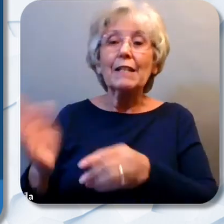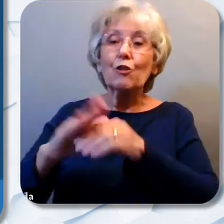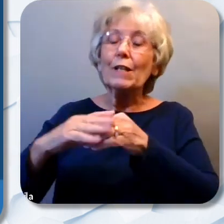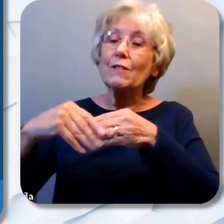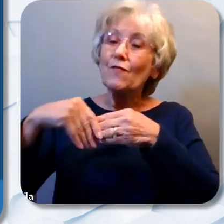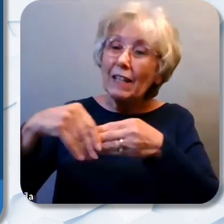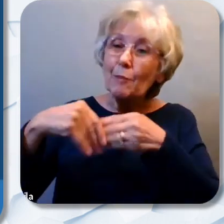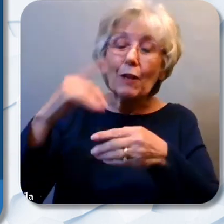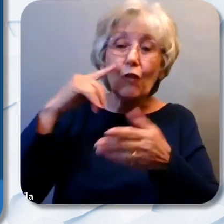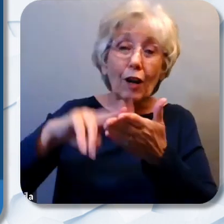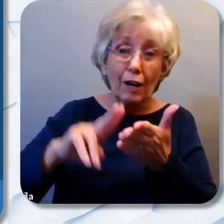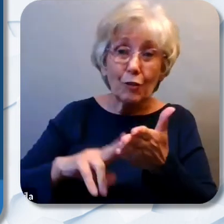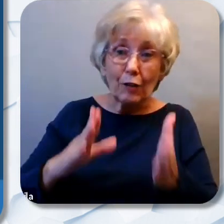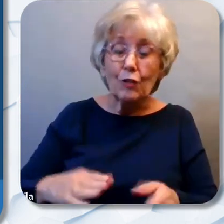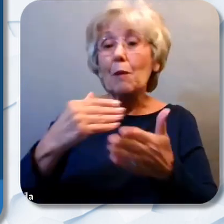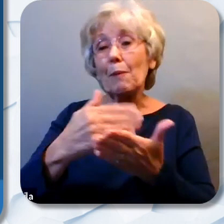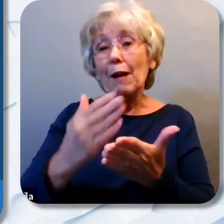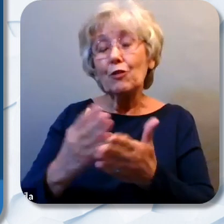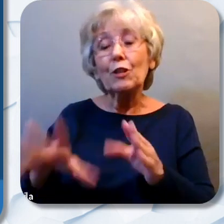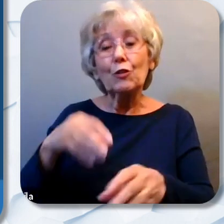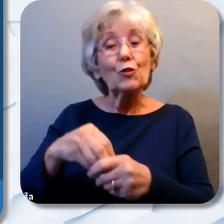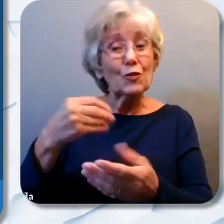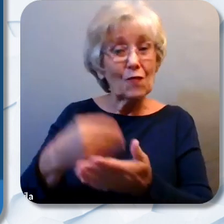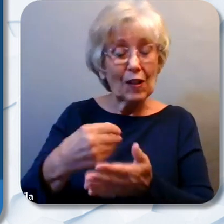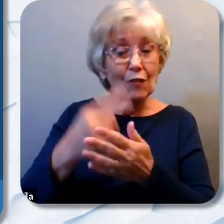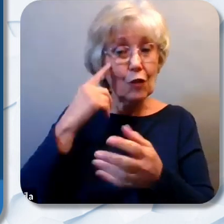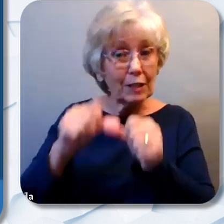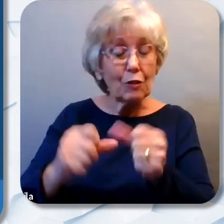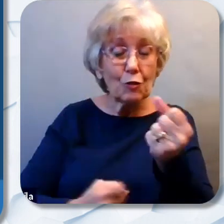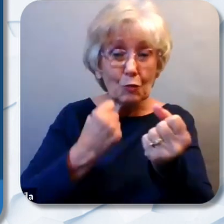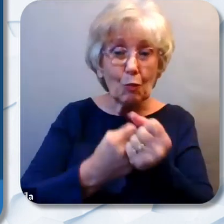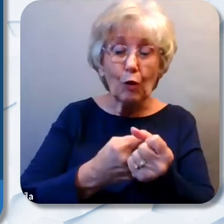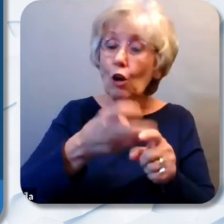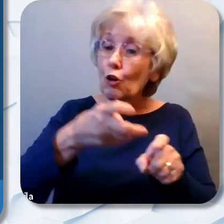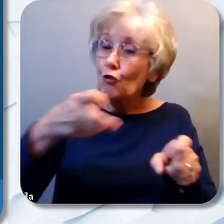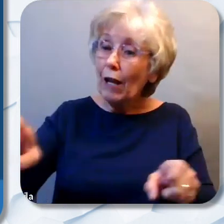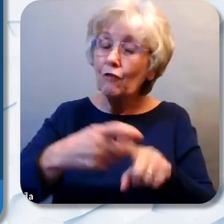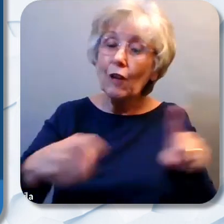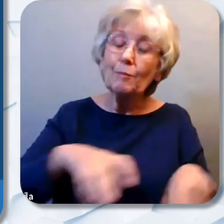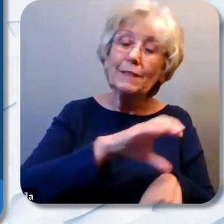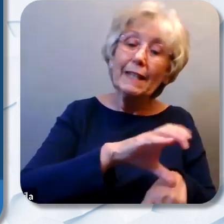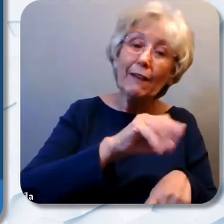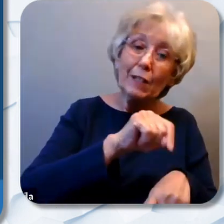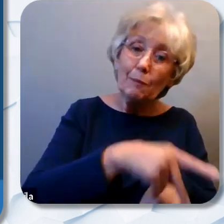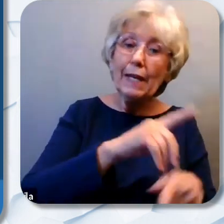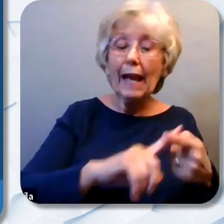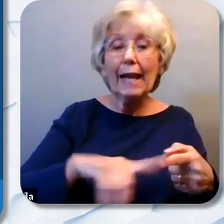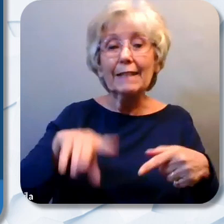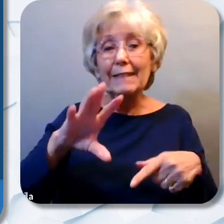the budget includes funding to continue to support transfers between CSP and cct our contracts and to